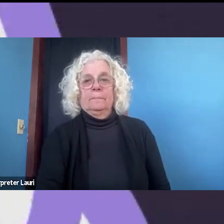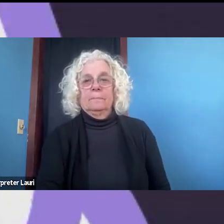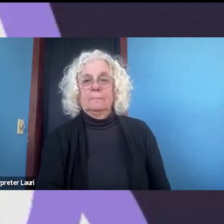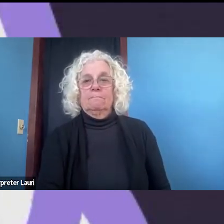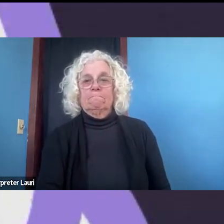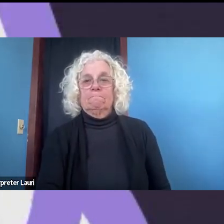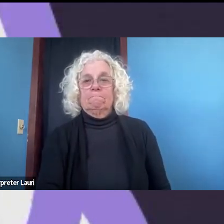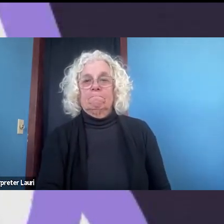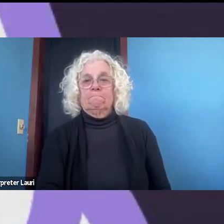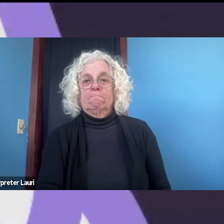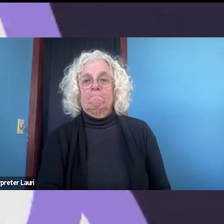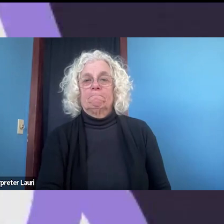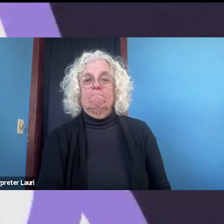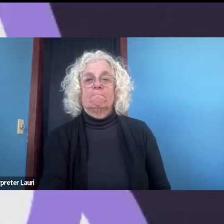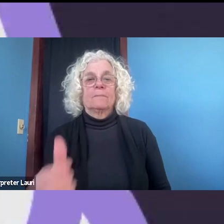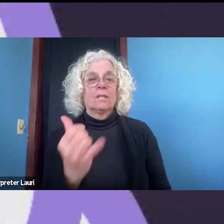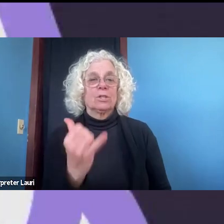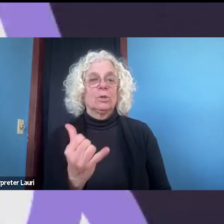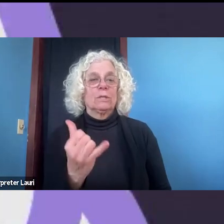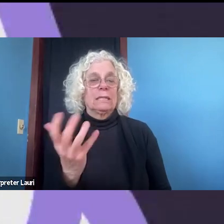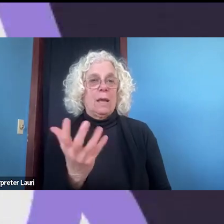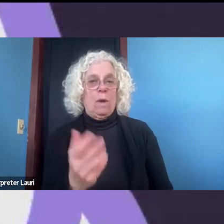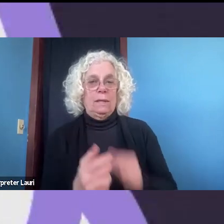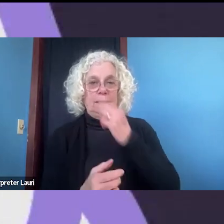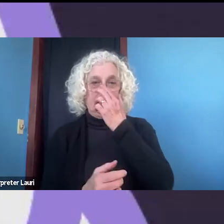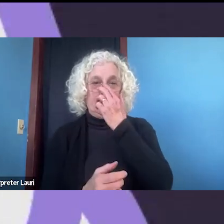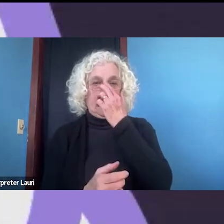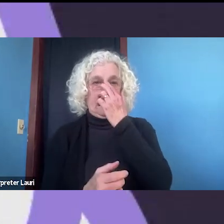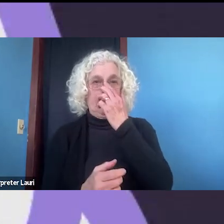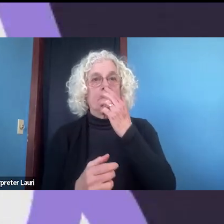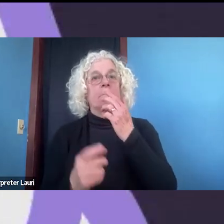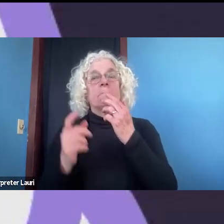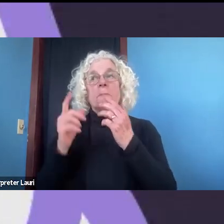So today, you'll hear from a few of my colleagues about Americans for the Arts